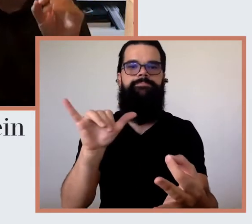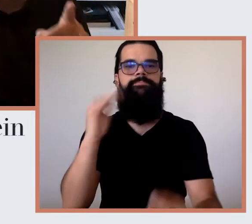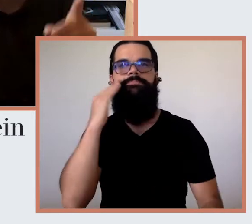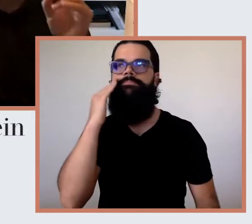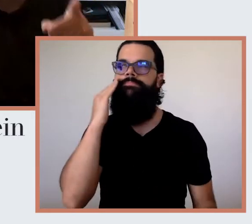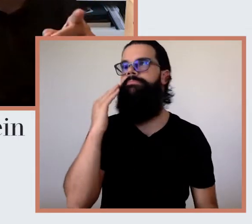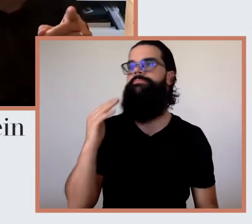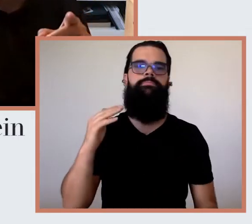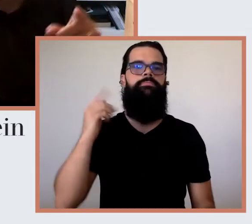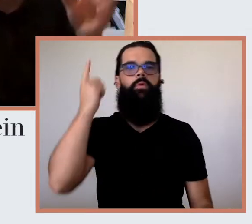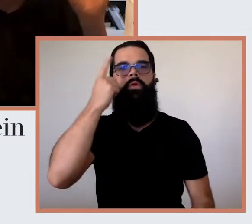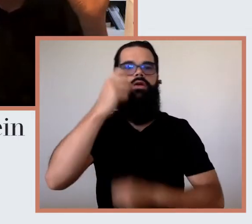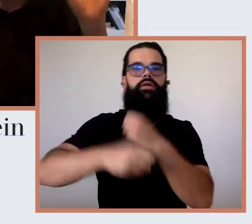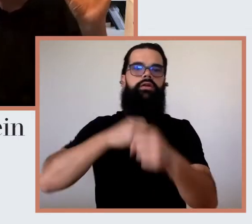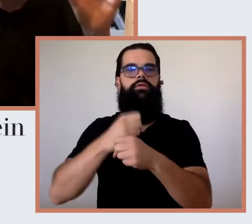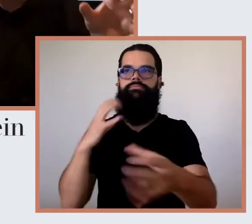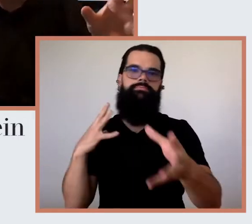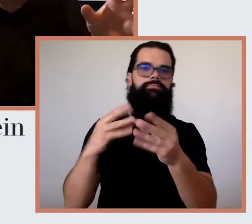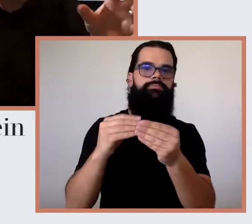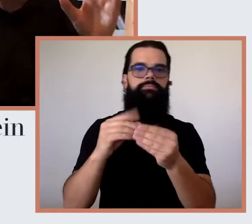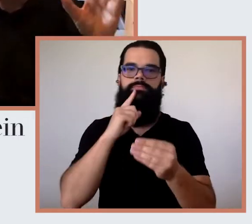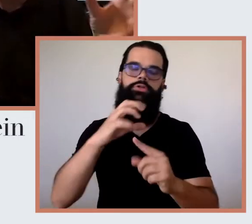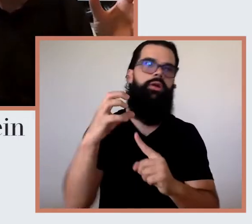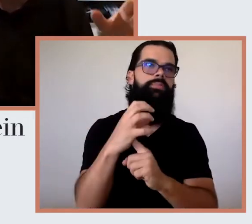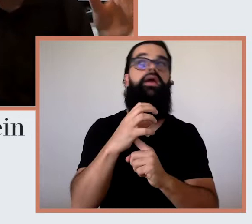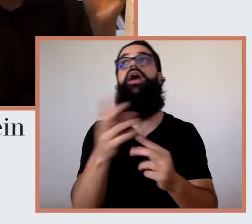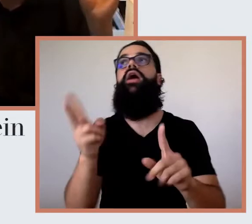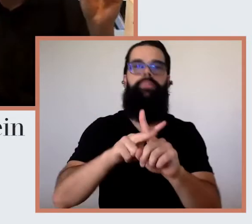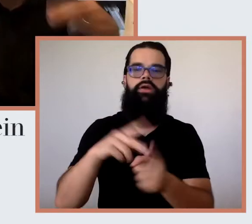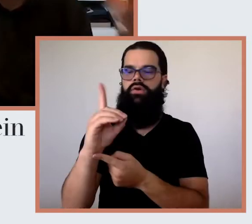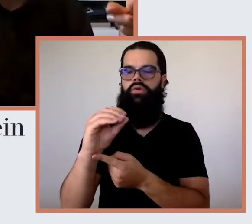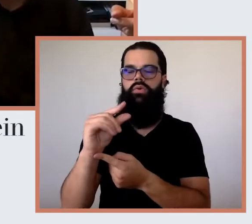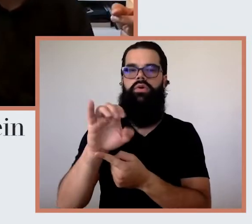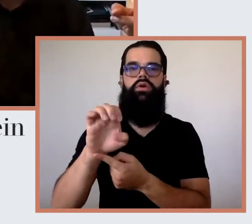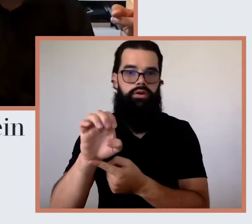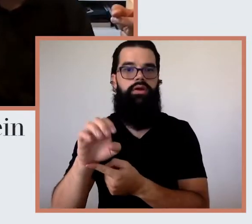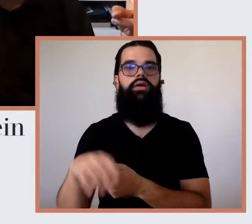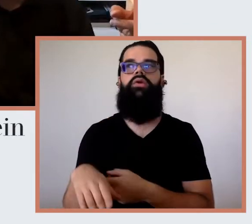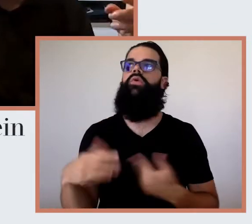Watch it. Again, viewers, "The Wonder Years," wonderful. That got us onto "Doogie Howser,"